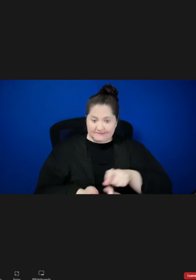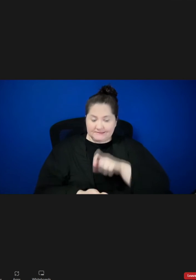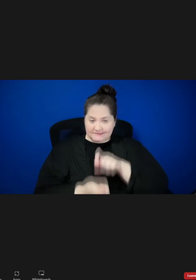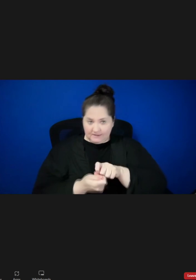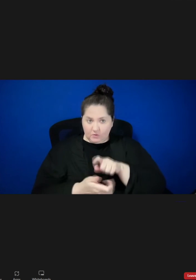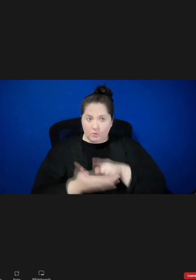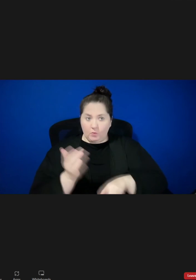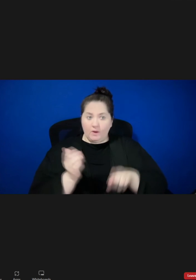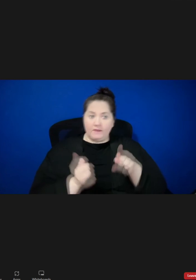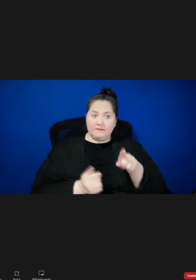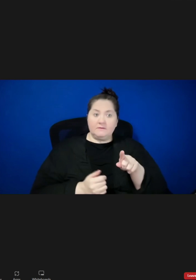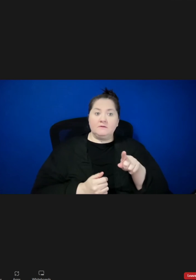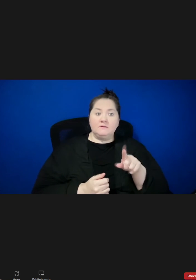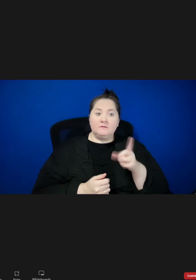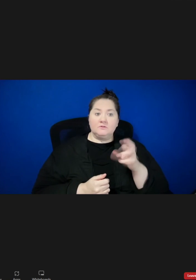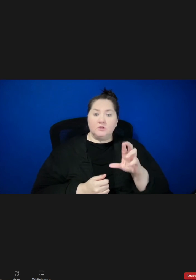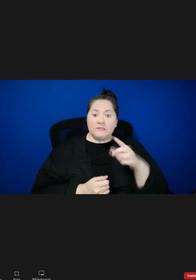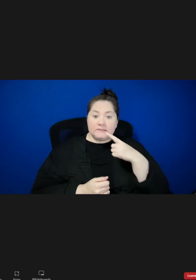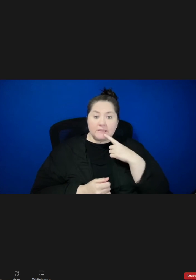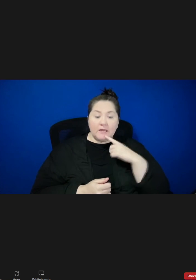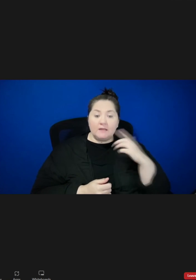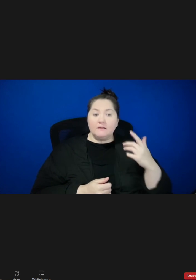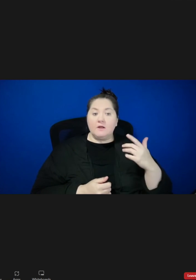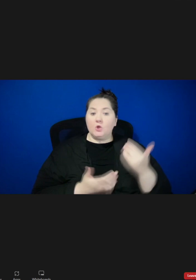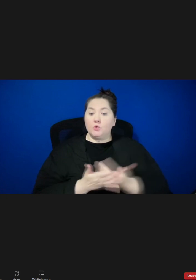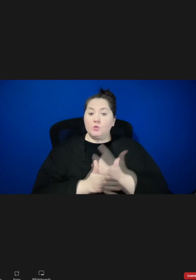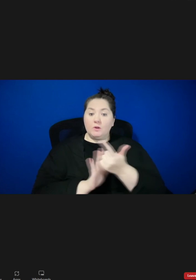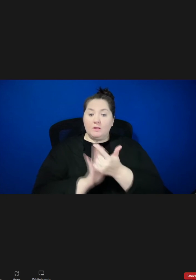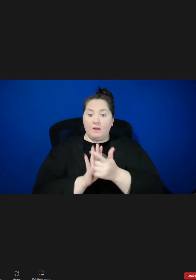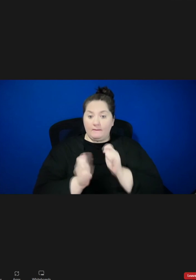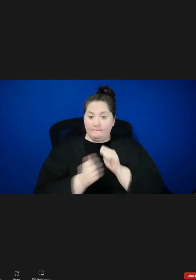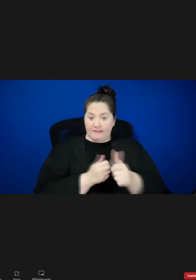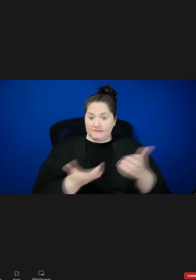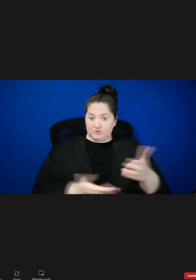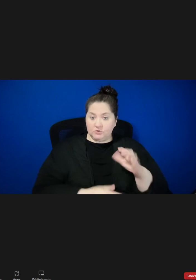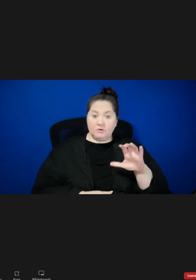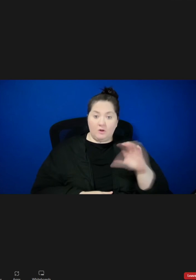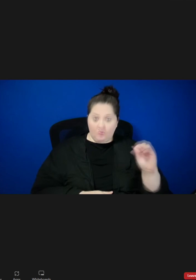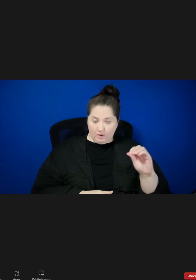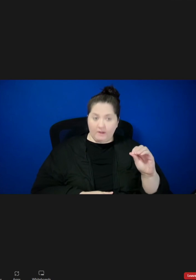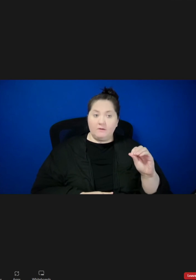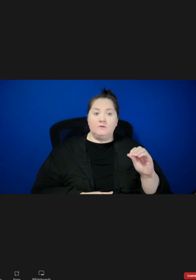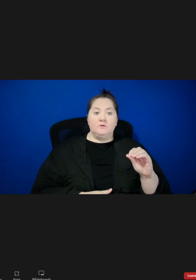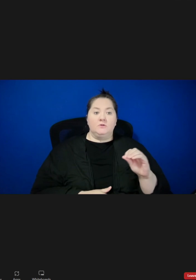alluded to, a new law was passed here in Colorado to consolidate the religious and personal belief